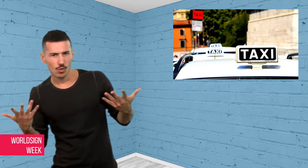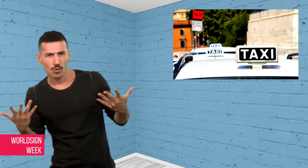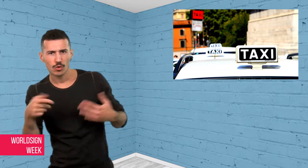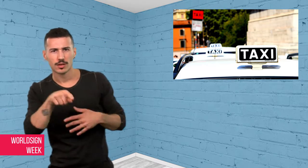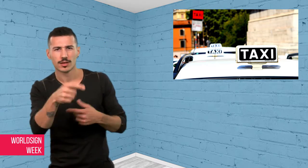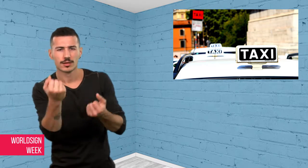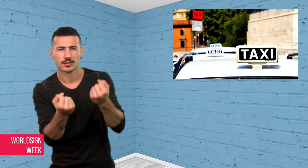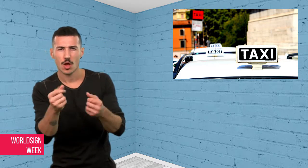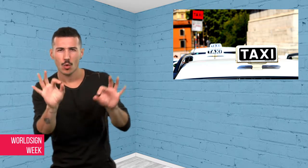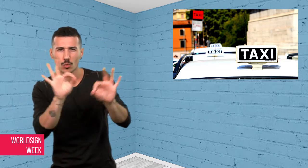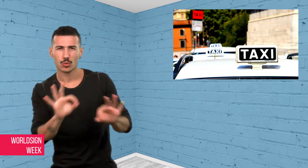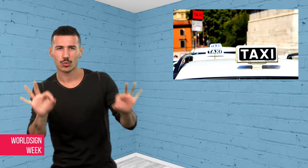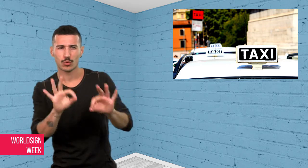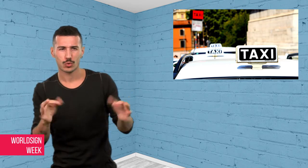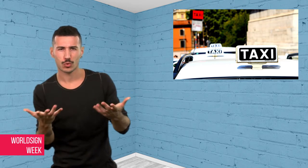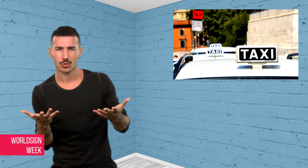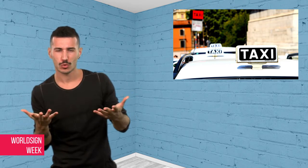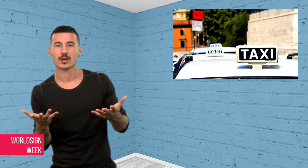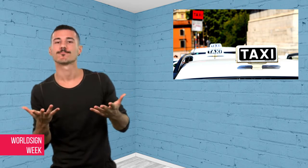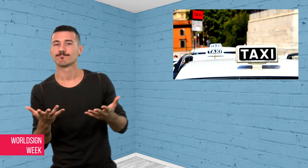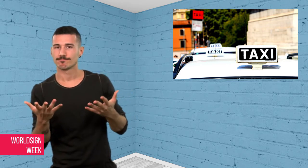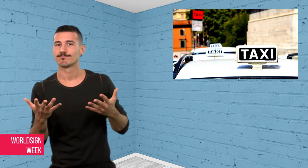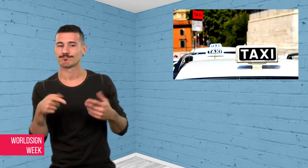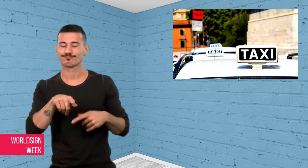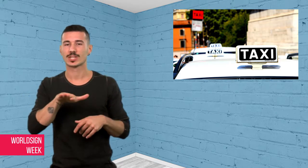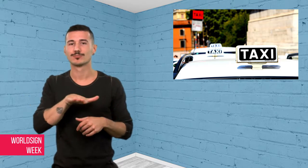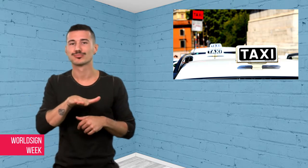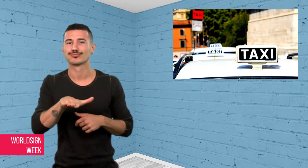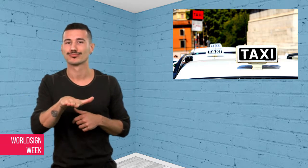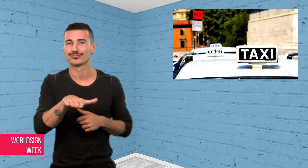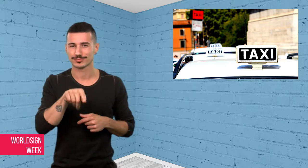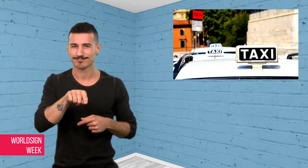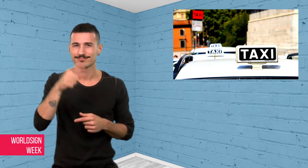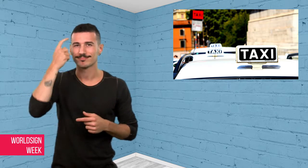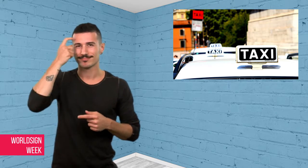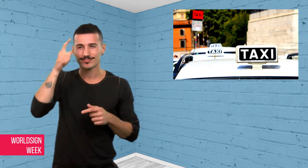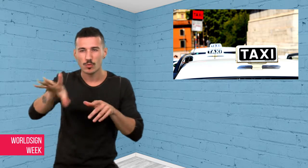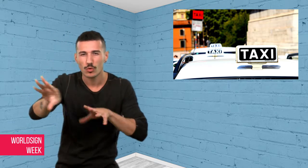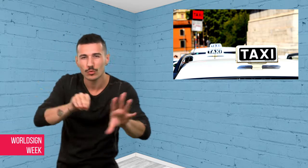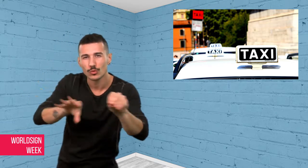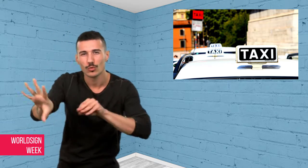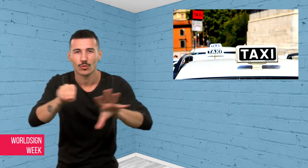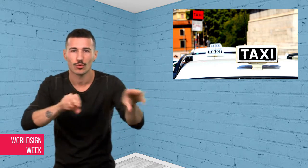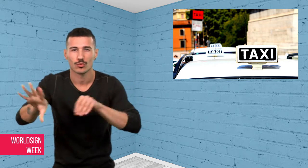“it was scary to see nobody controlling the car!”.